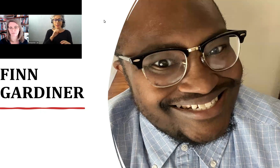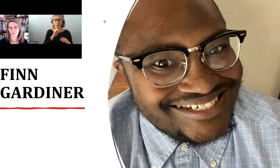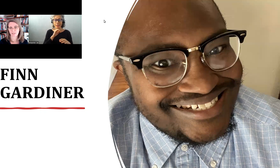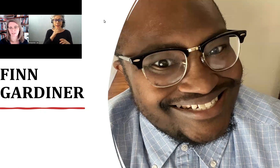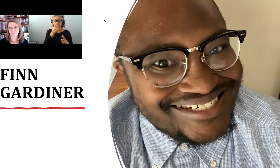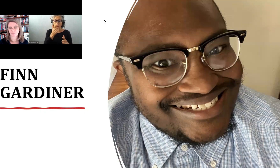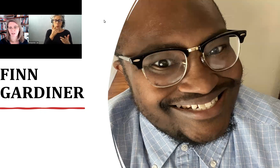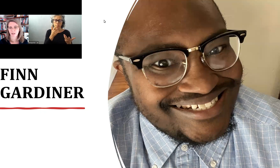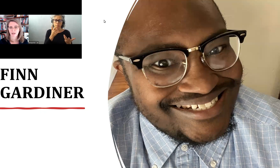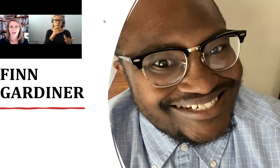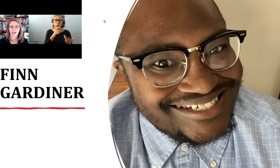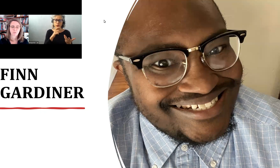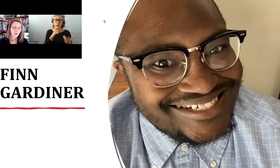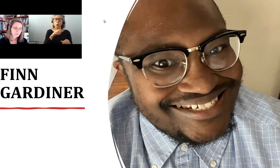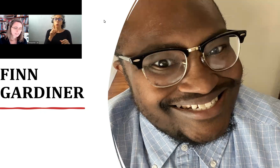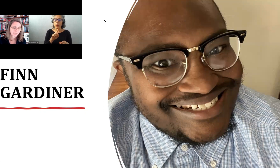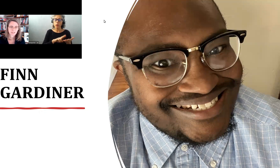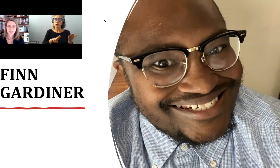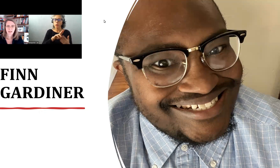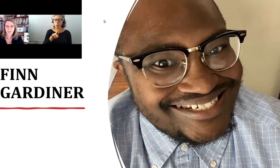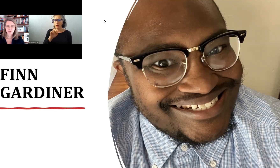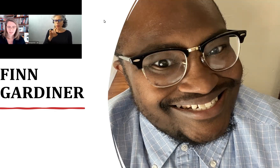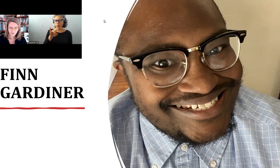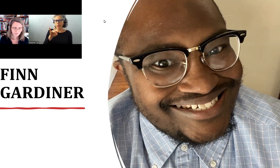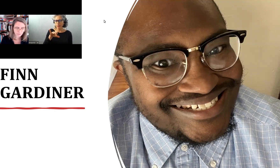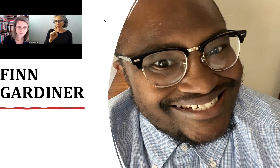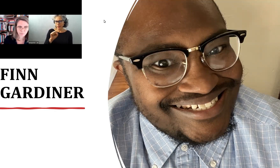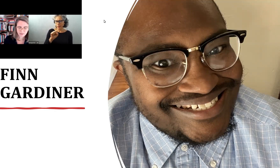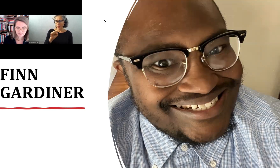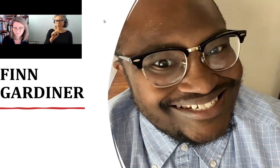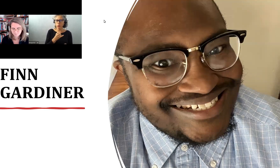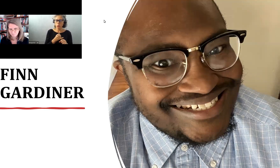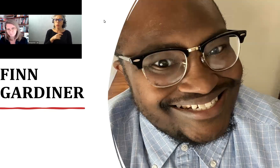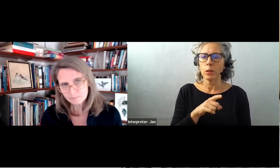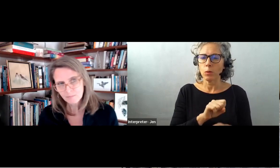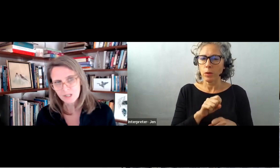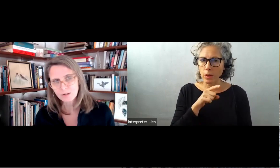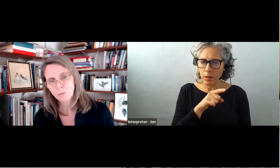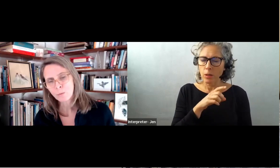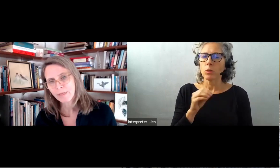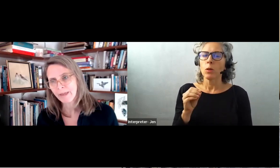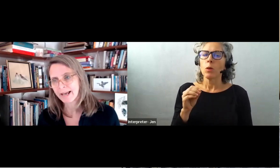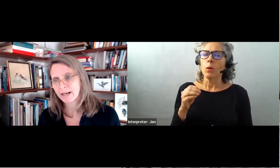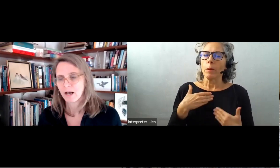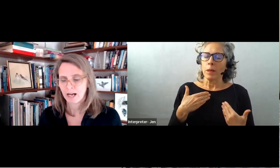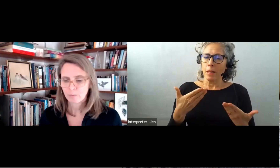University. And we are delighted to have each and every one of you with us. So with that, I